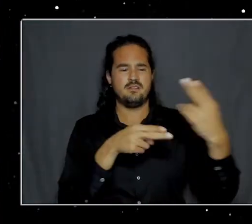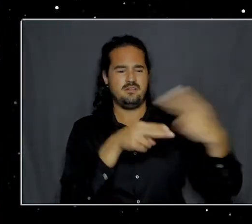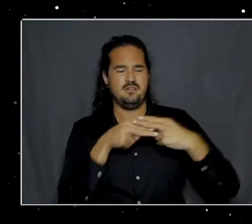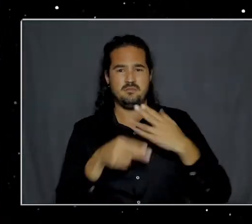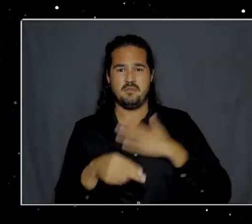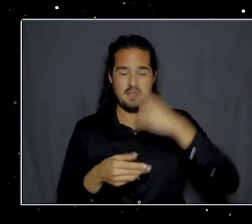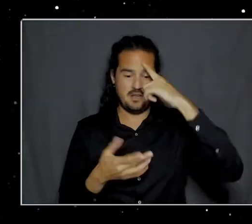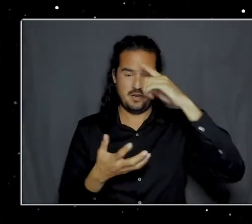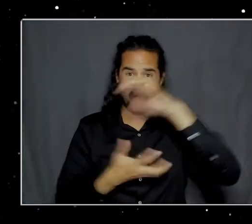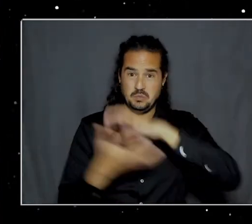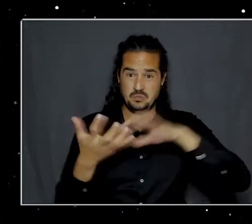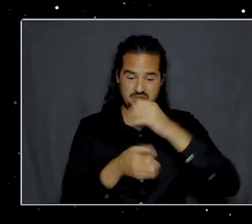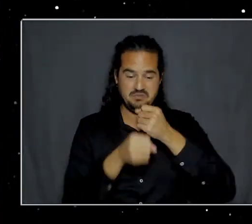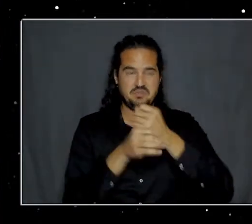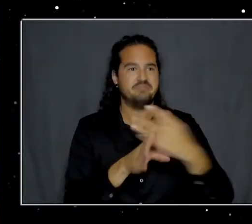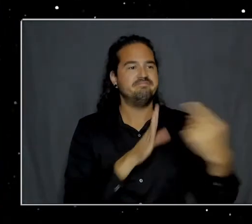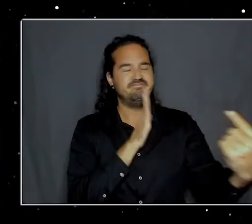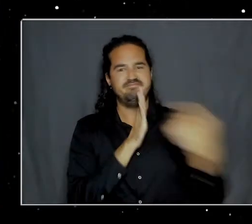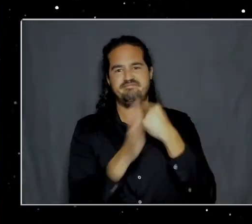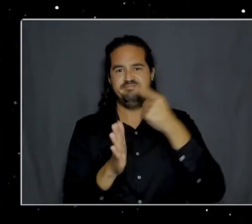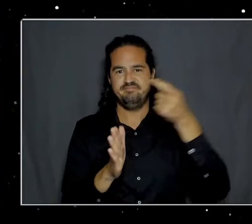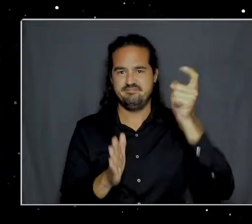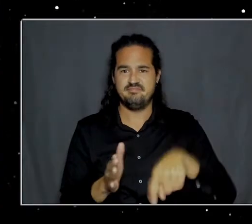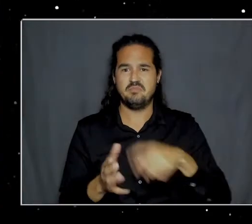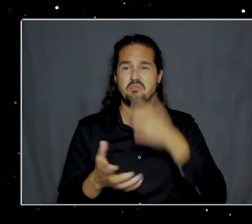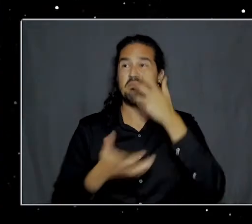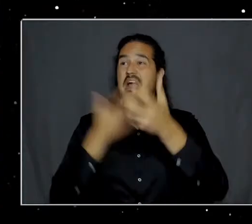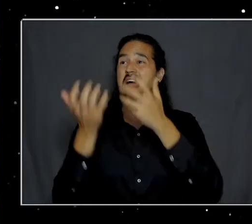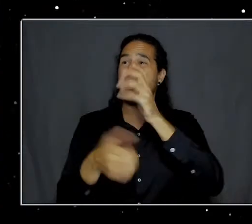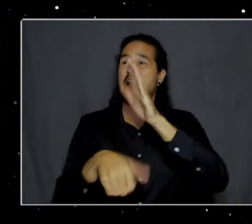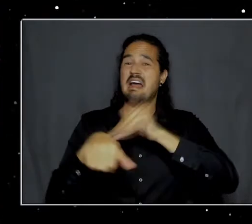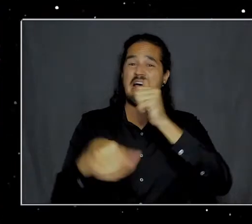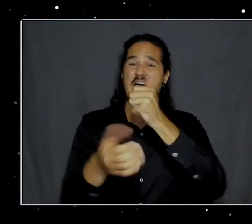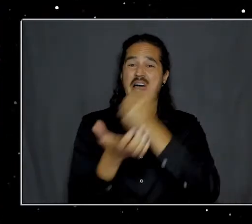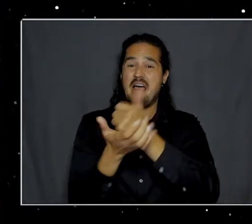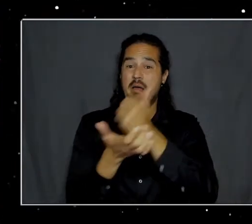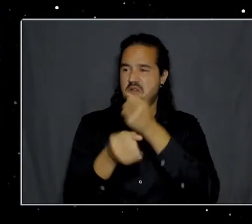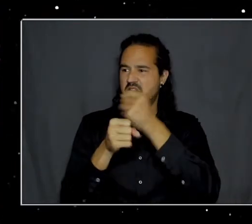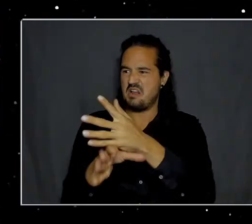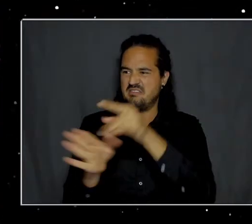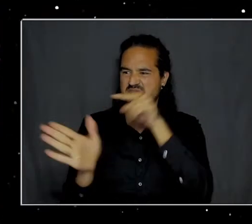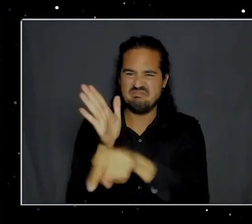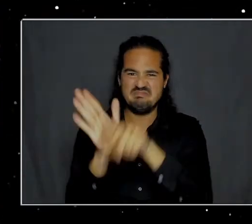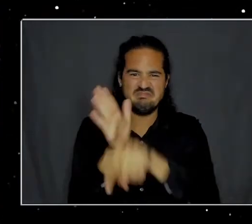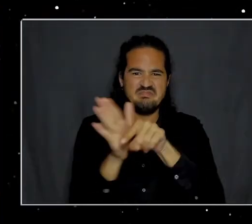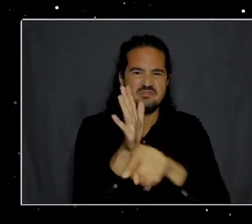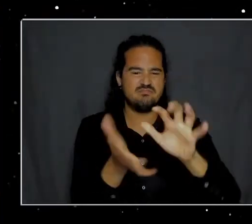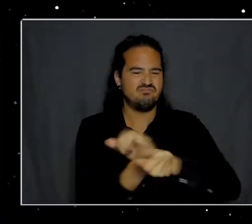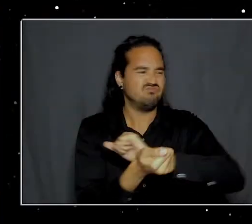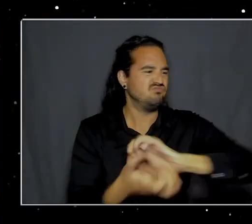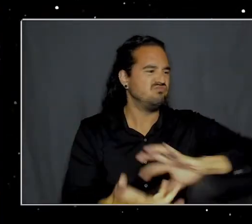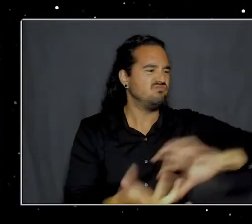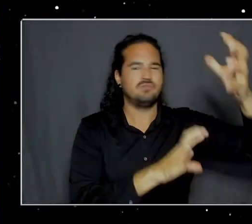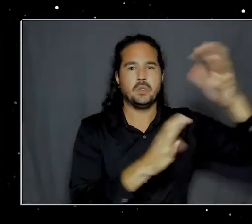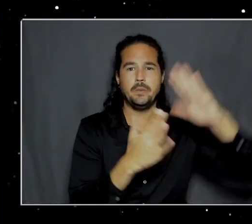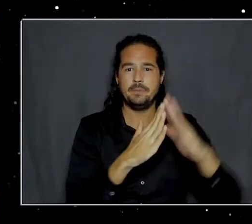CONCLUSION, CRIES FOR HELP LEAVING FATALITIES AND TORN COMMUNITIES. PO LEAPAI: THE SHOW FOR US CANNOT JUST GO